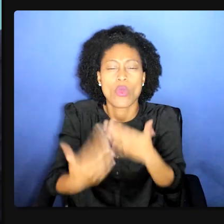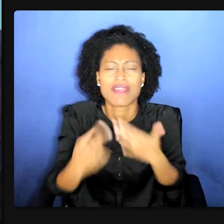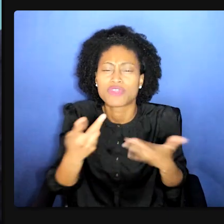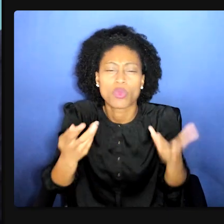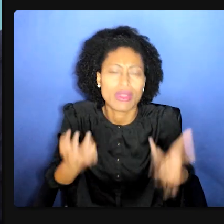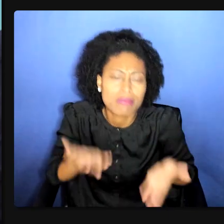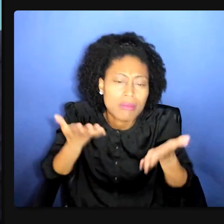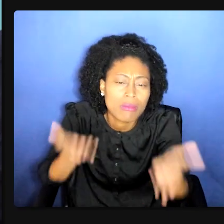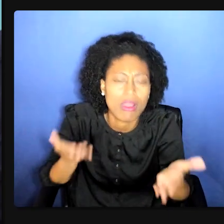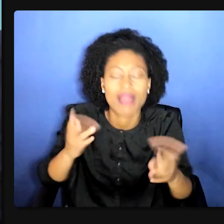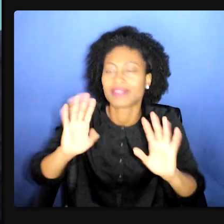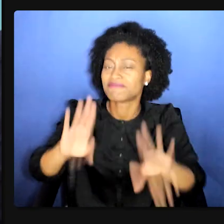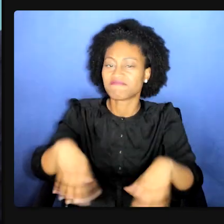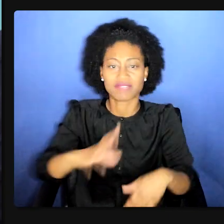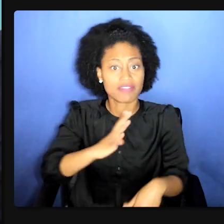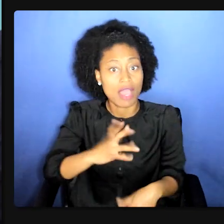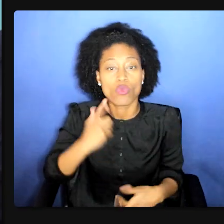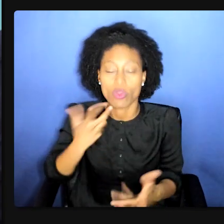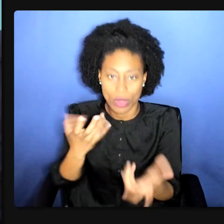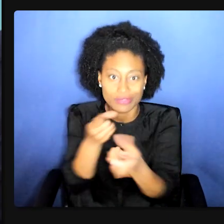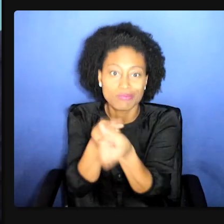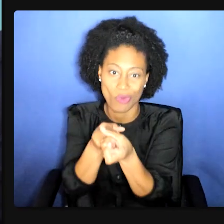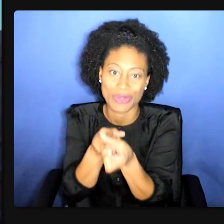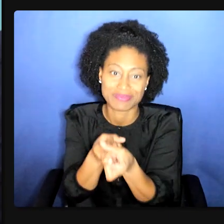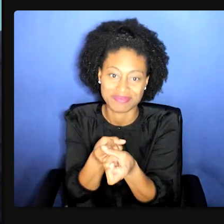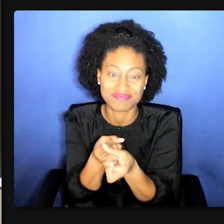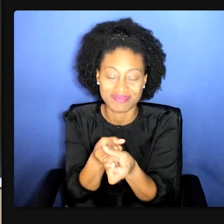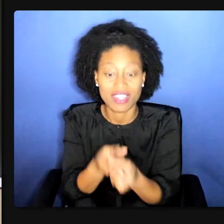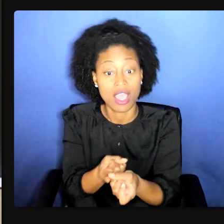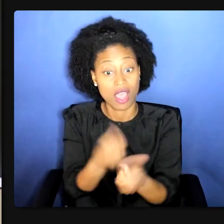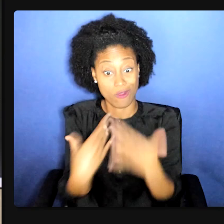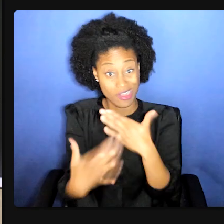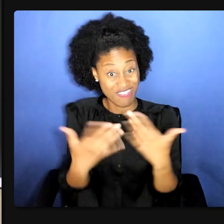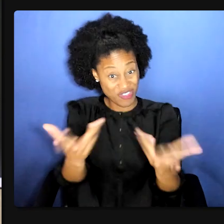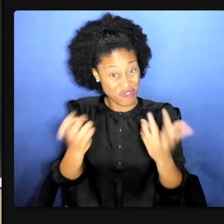the table uh our goal is to help you support that whatever you want to bring to the table